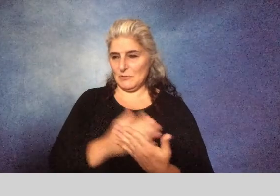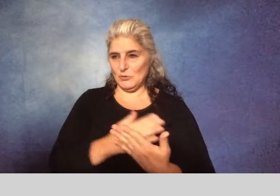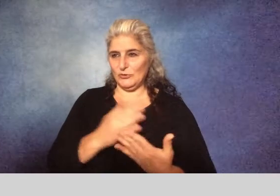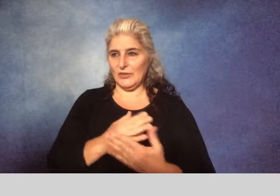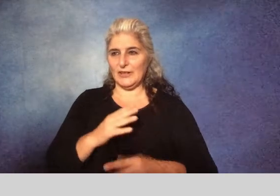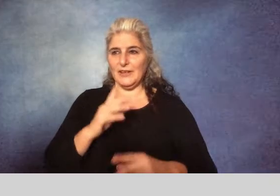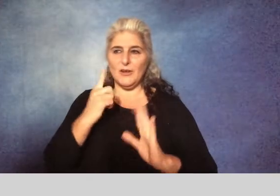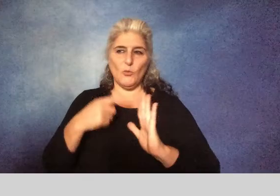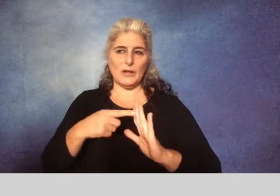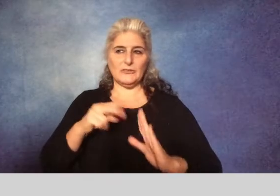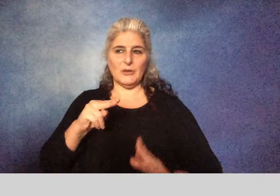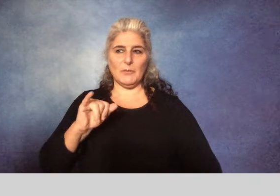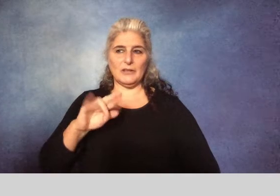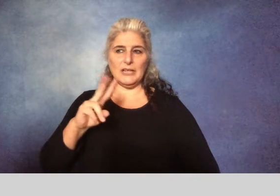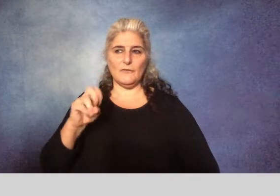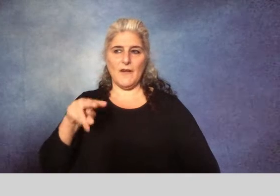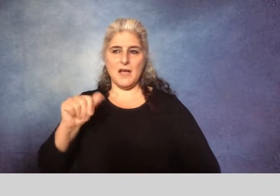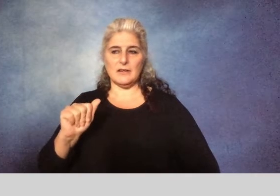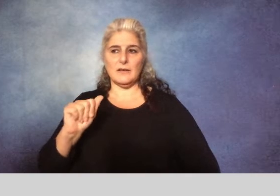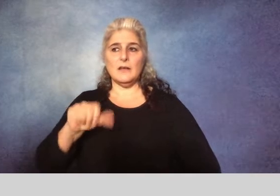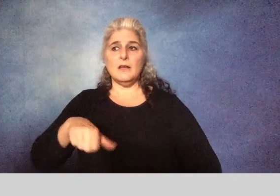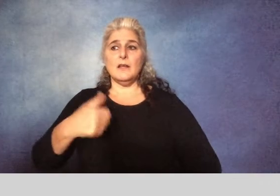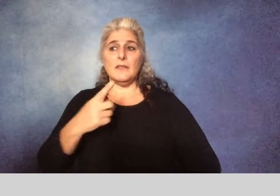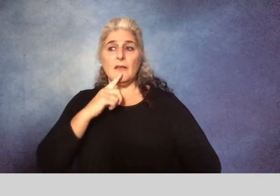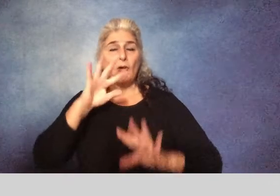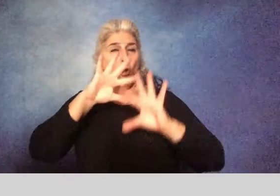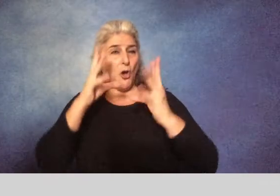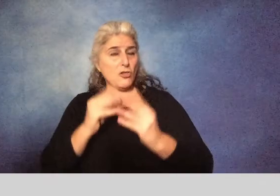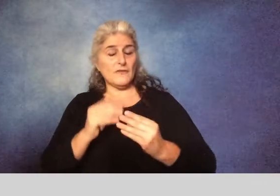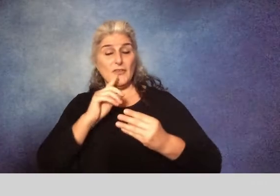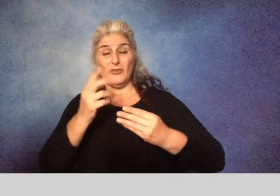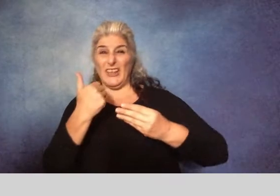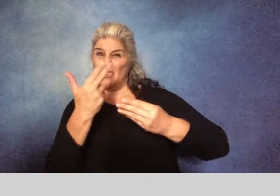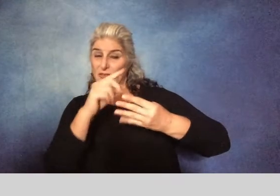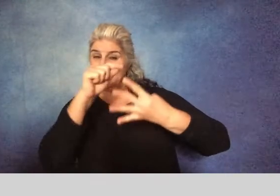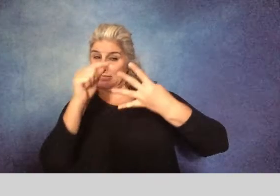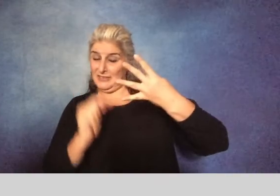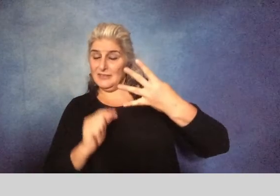which looks at music positiveness. When taken altogether, these 13 features provide a general idea